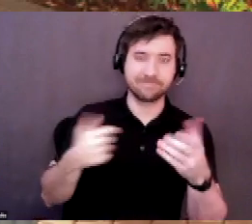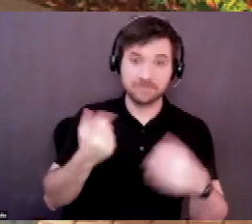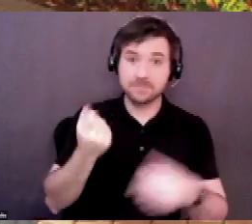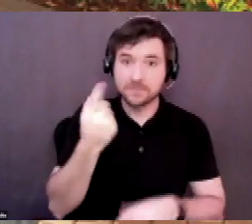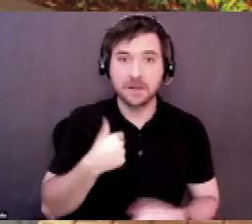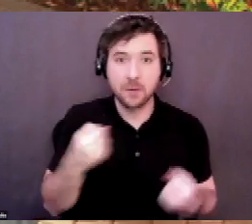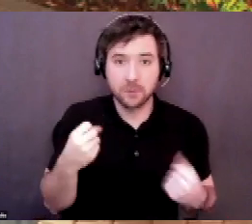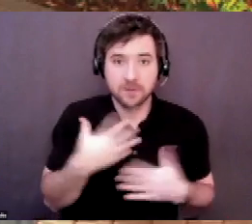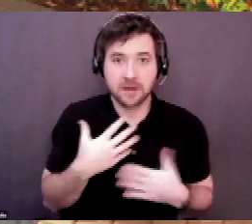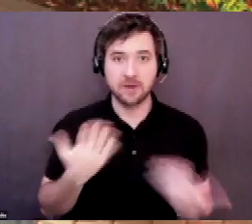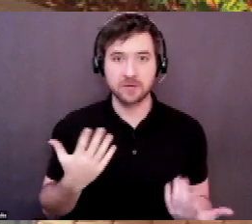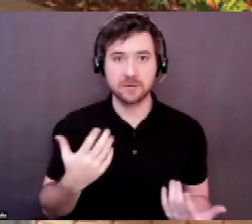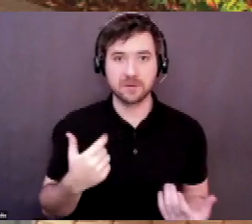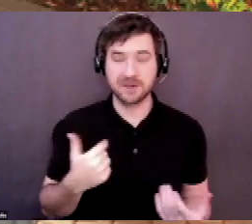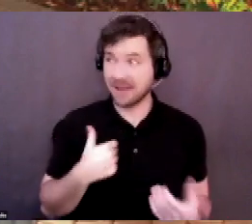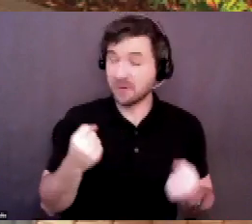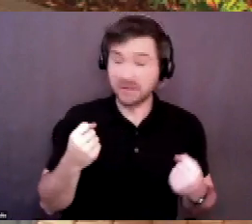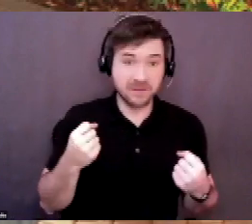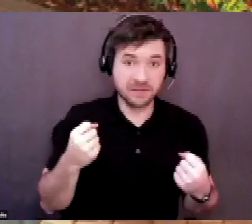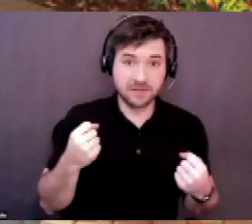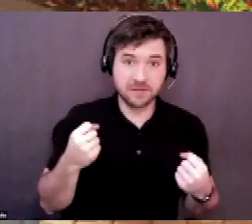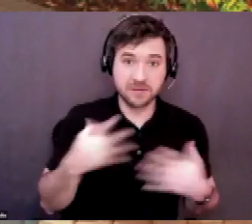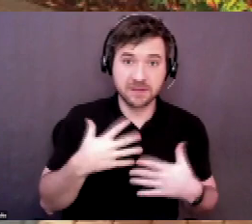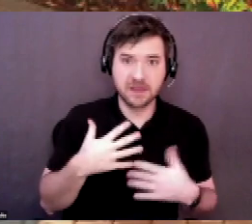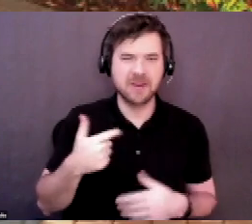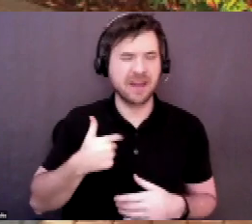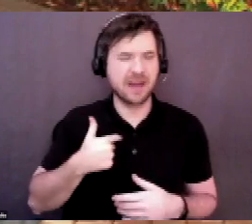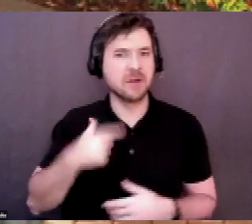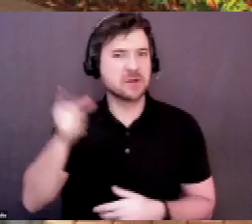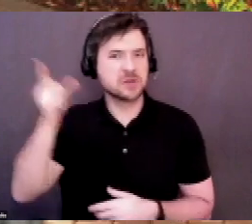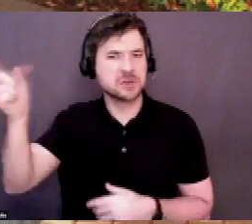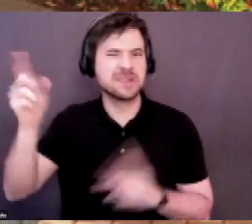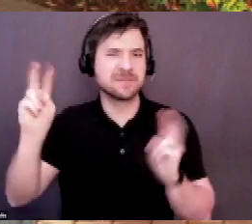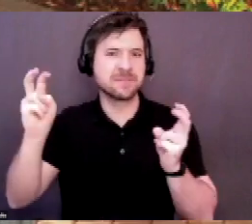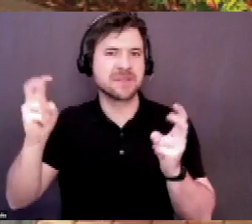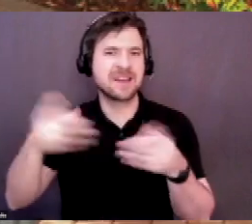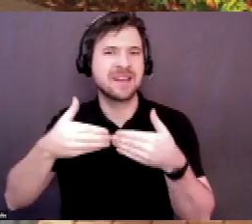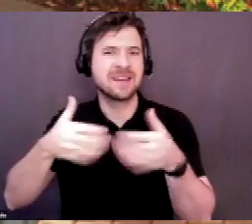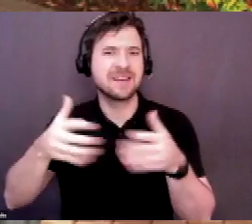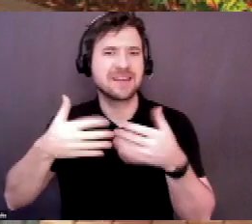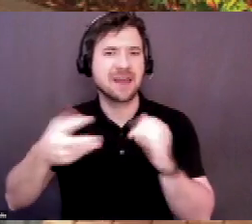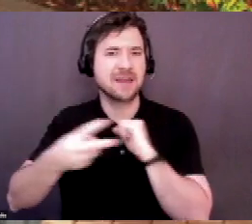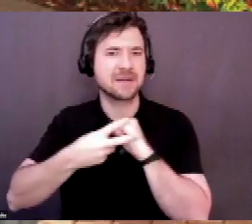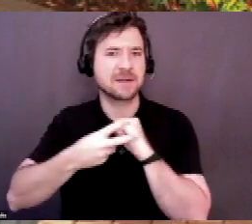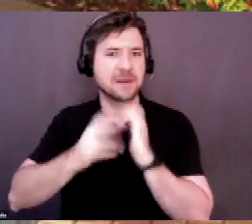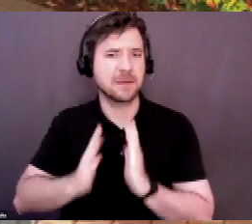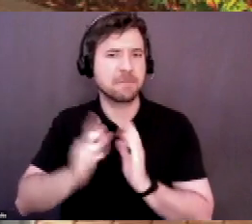afraid she was going to be a gate keeper. I kept my mouth shut, I nodded, I said, yes, I have lots of help.